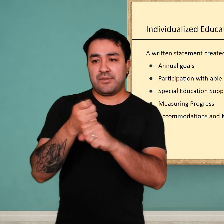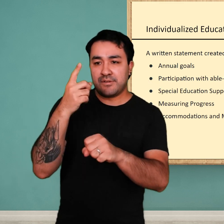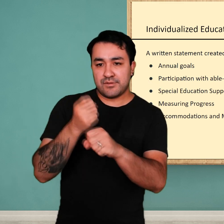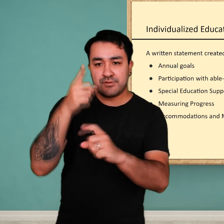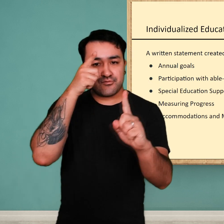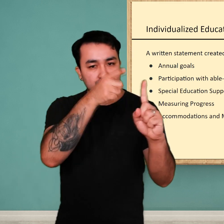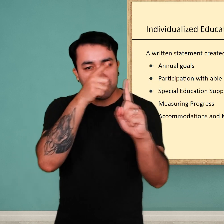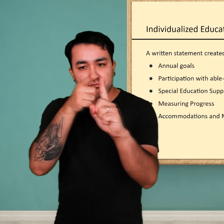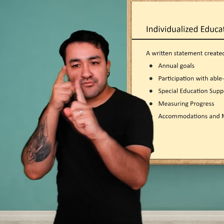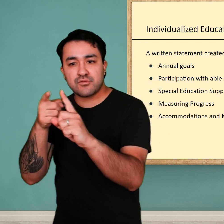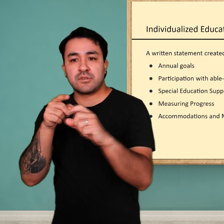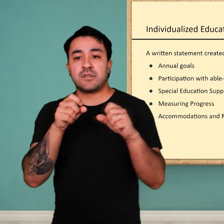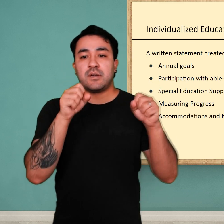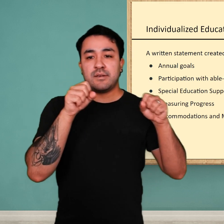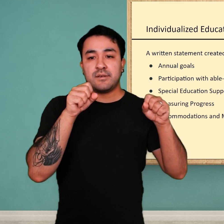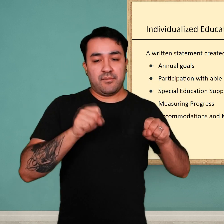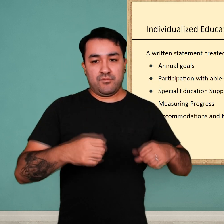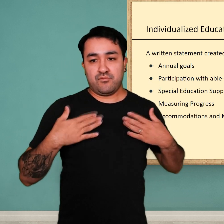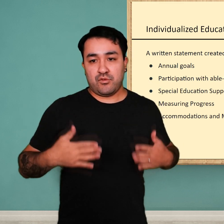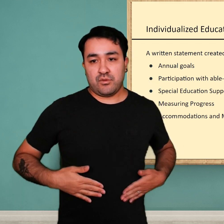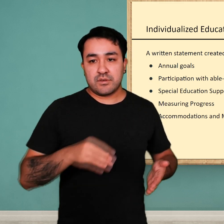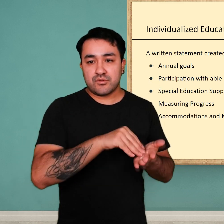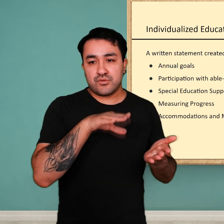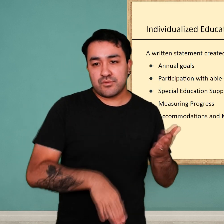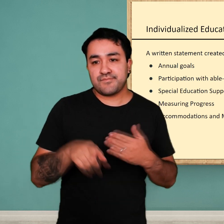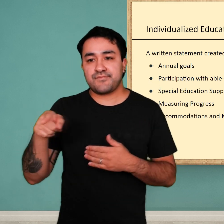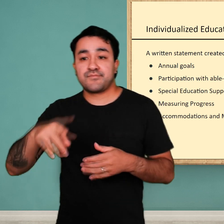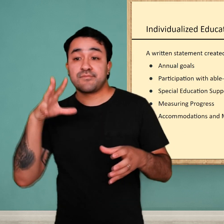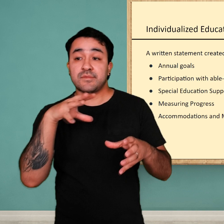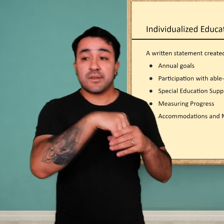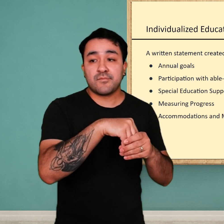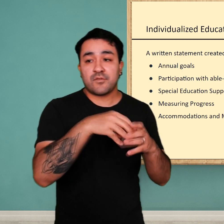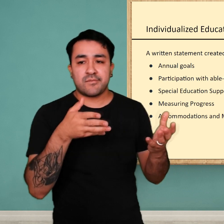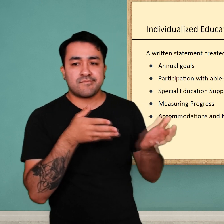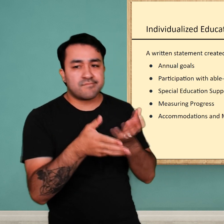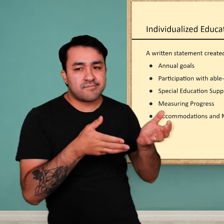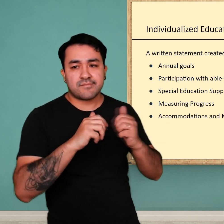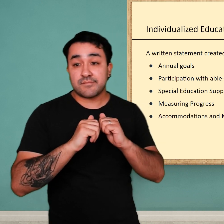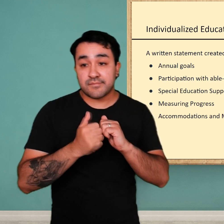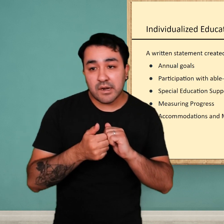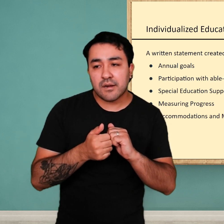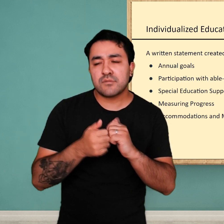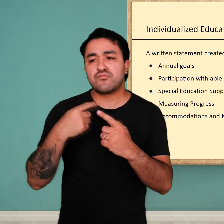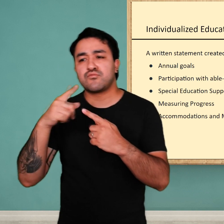they will participate with able-bodied students, special education support and services provided,